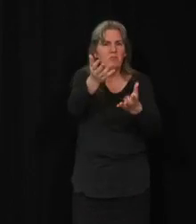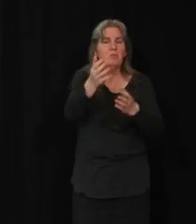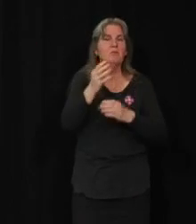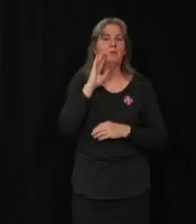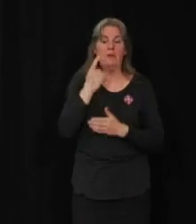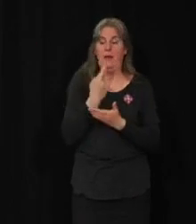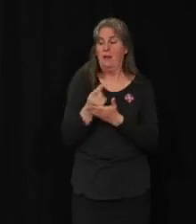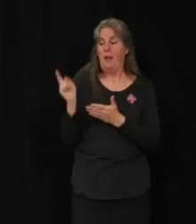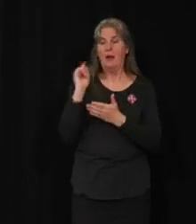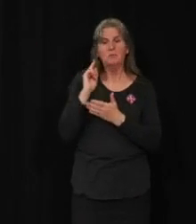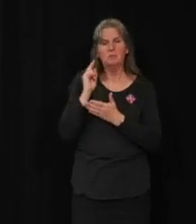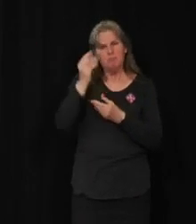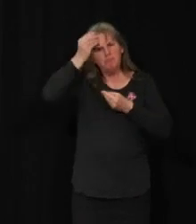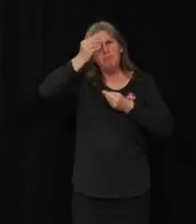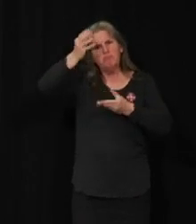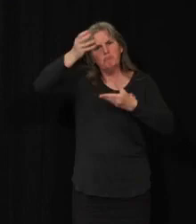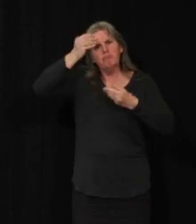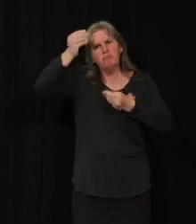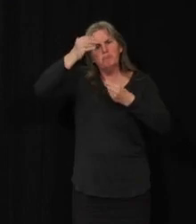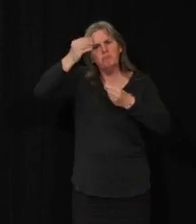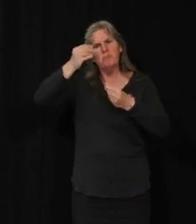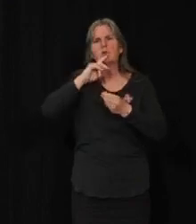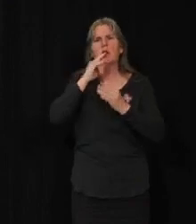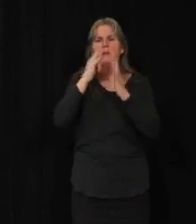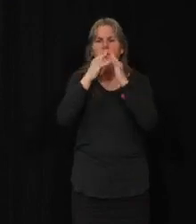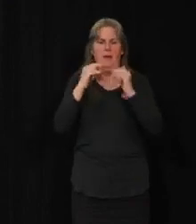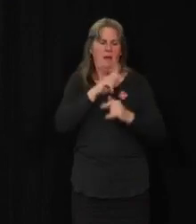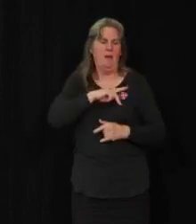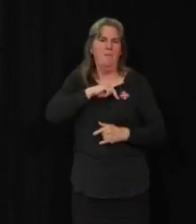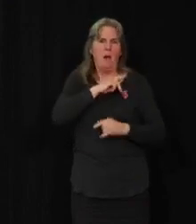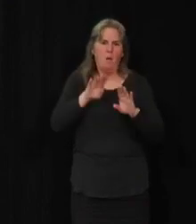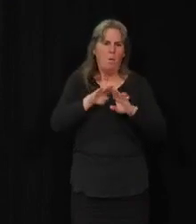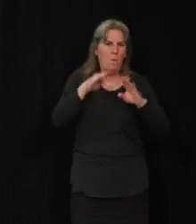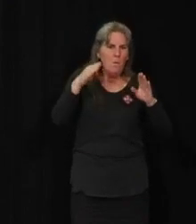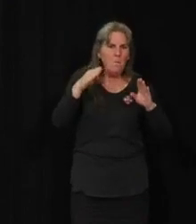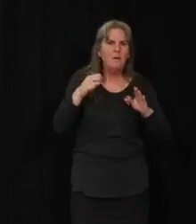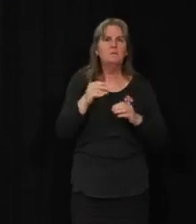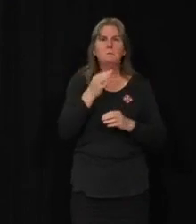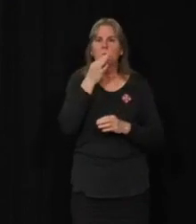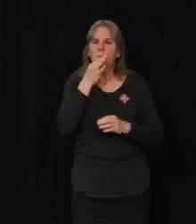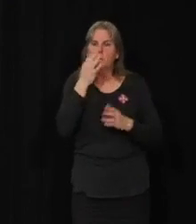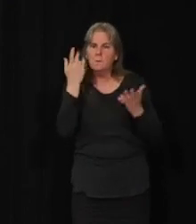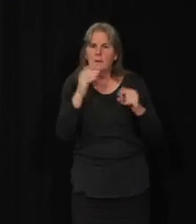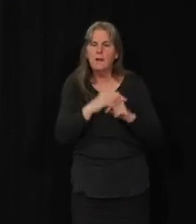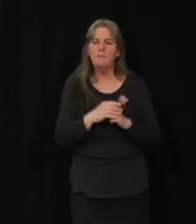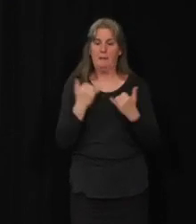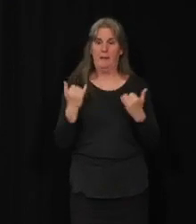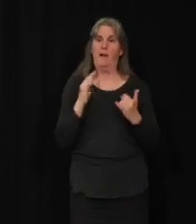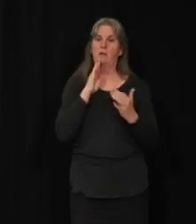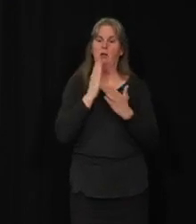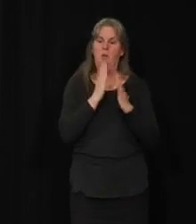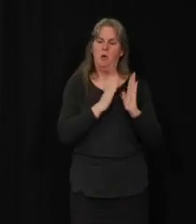Last week we made some major announcements about campsites. Talking today about plans for